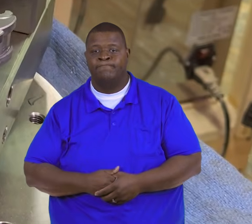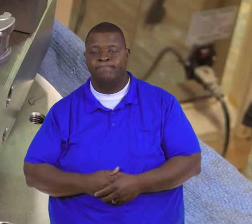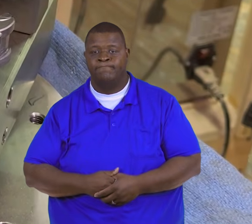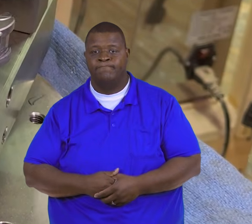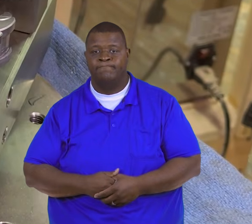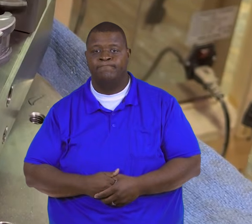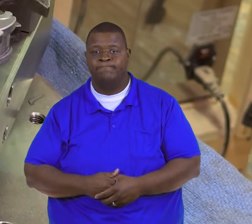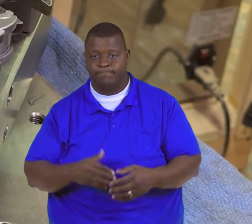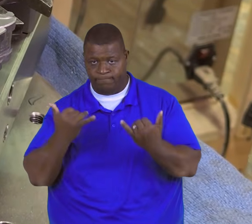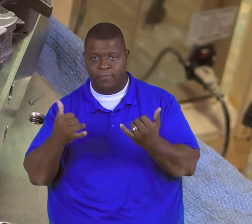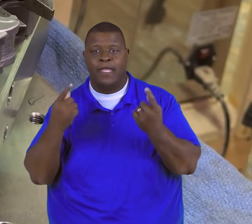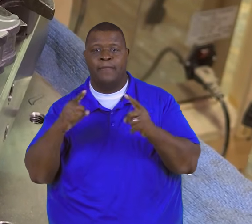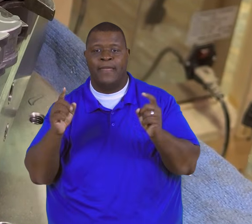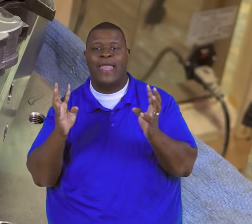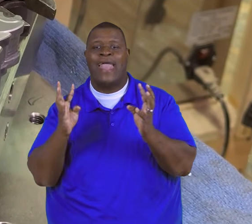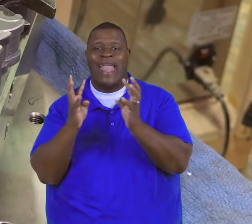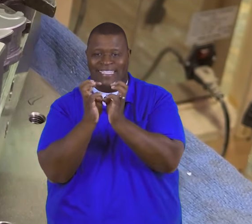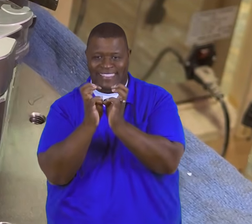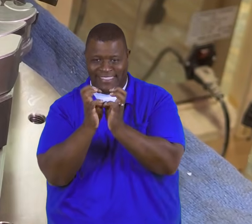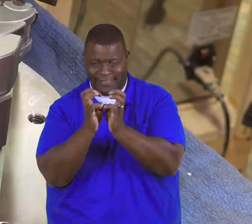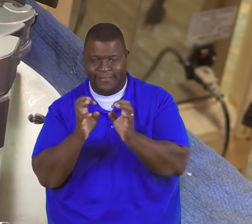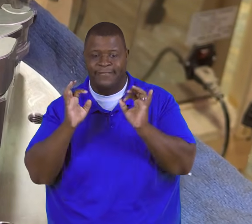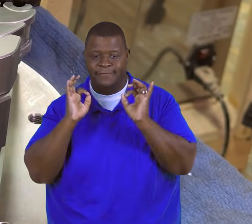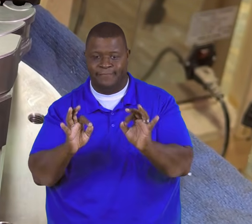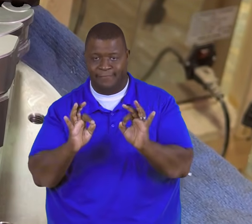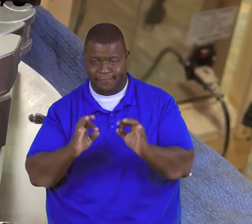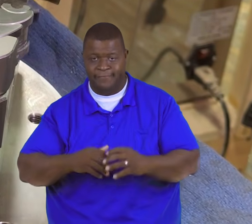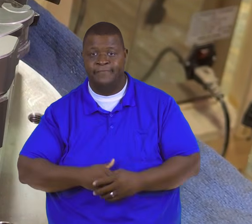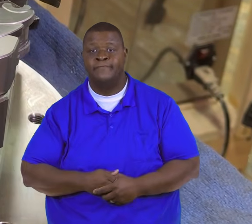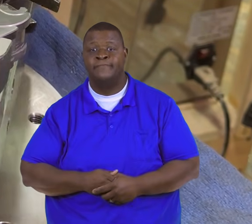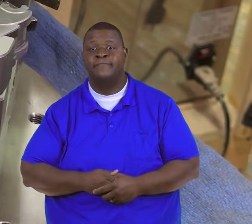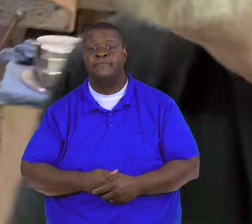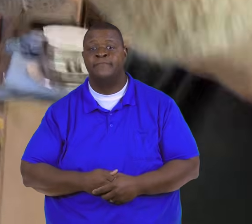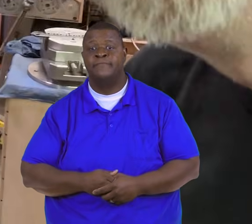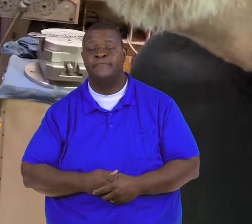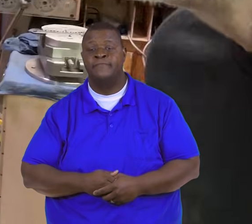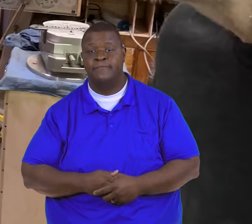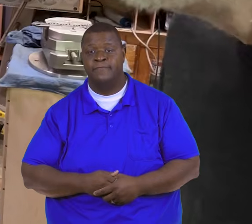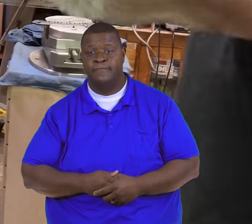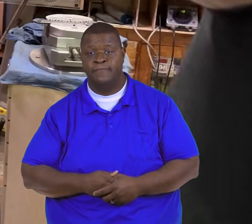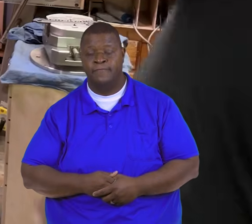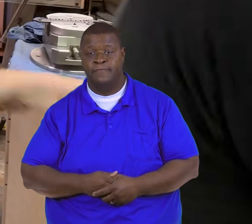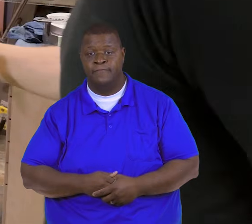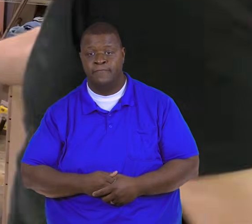I shouldn't have to sculpt this to meet the, there we go, that's kinda what I want. All right, I think I have the crazy thing